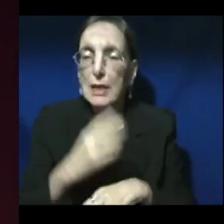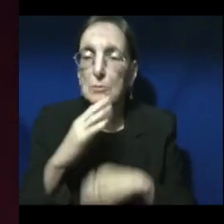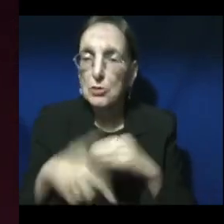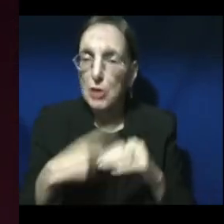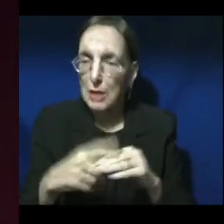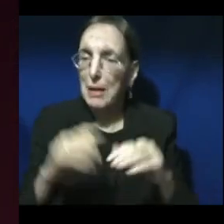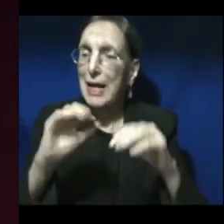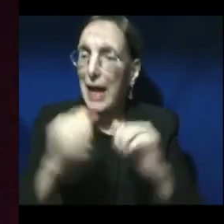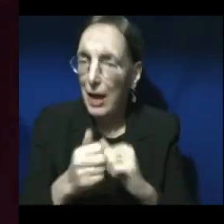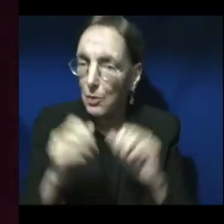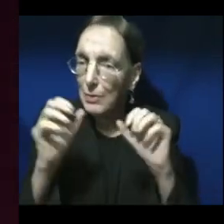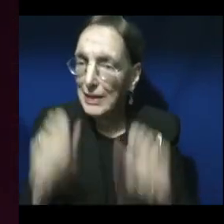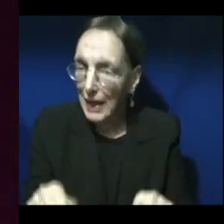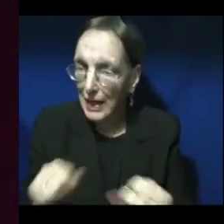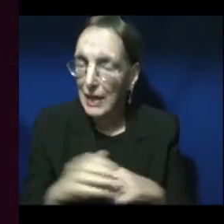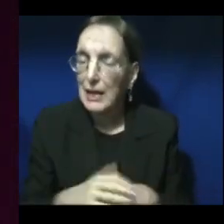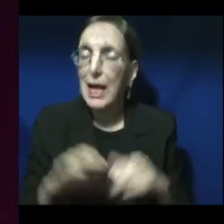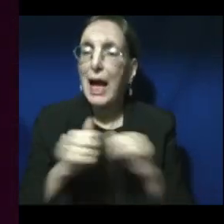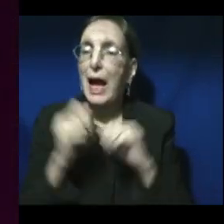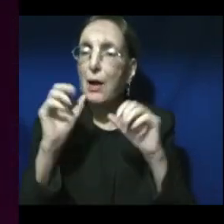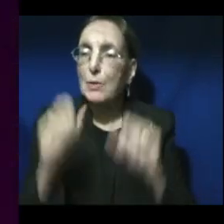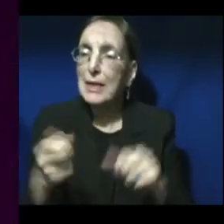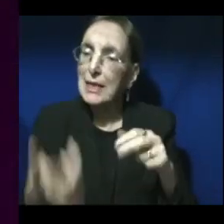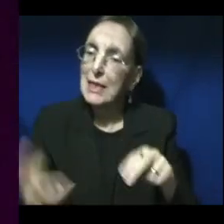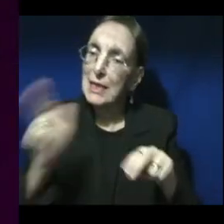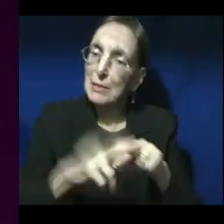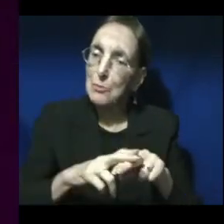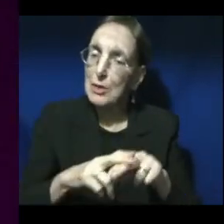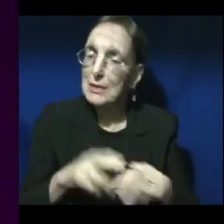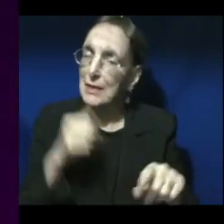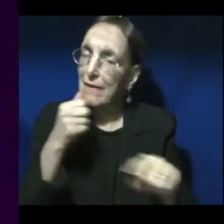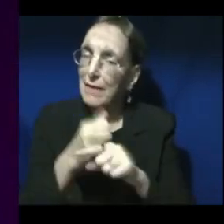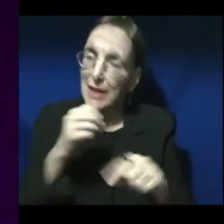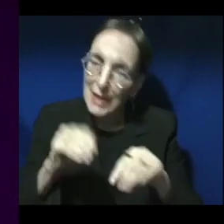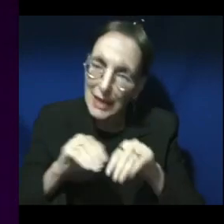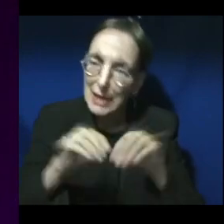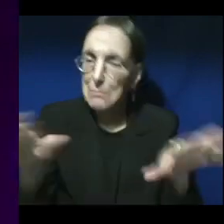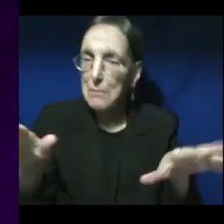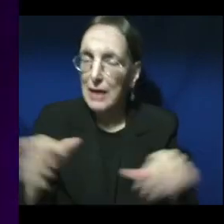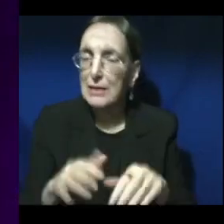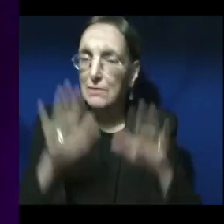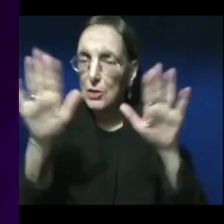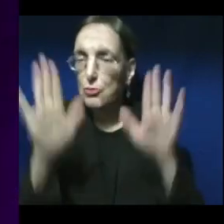we can all increase the impact of the great work that our organizations and causes and communities